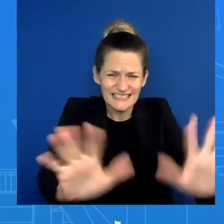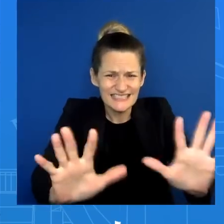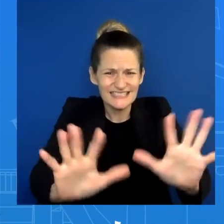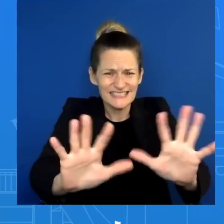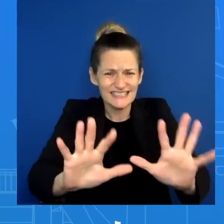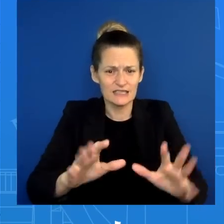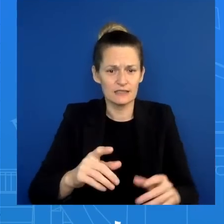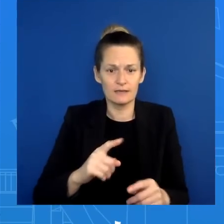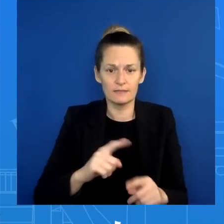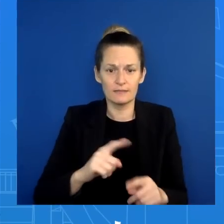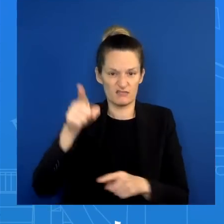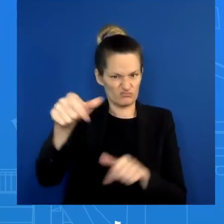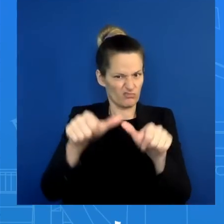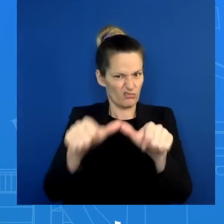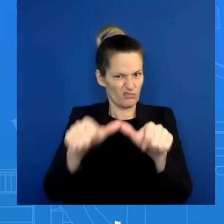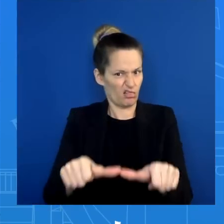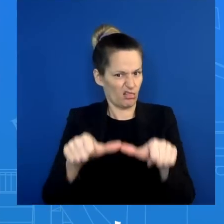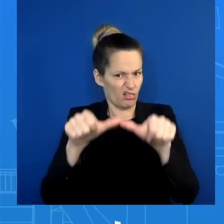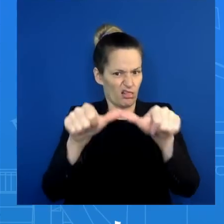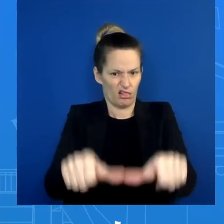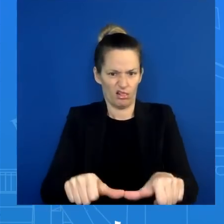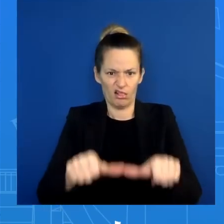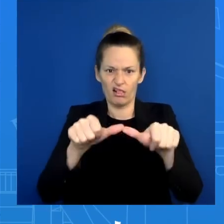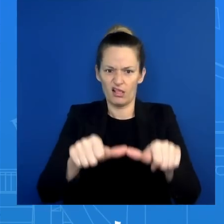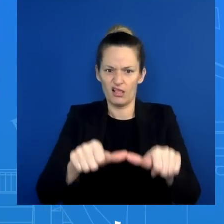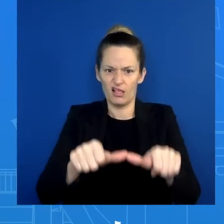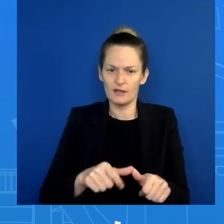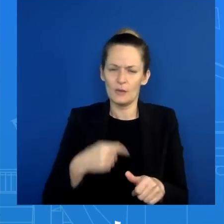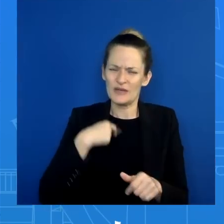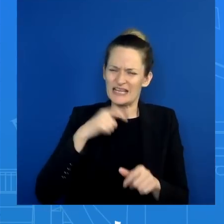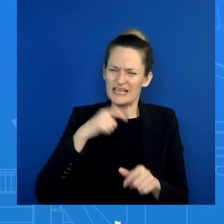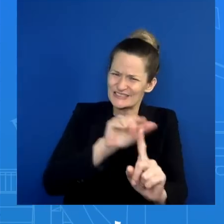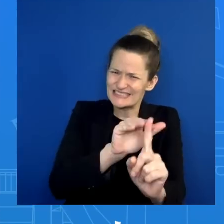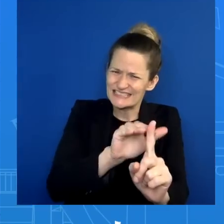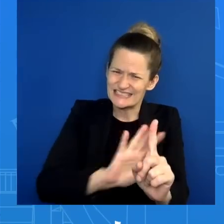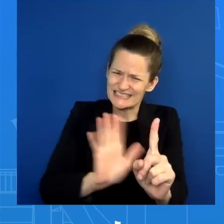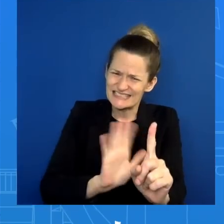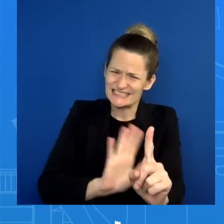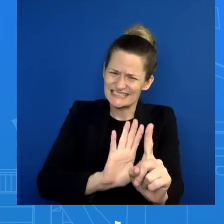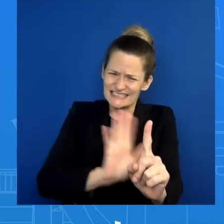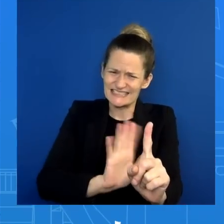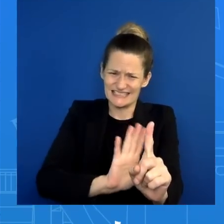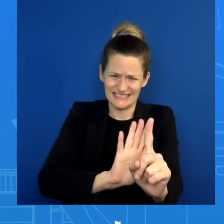because that makes the open next of applause. The Press: When you said that.